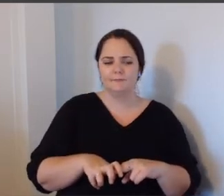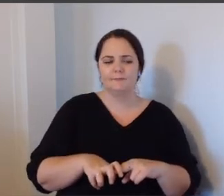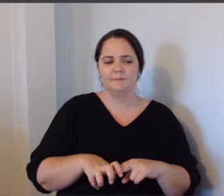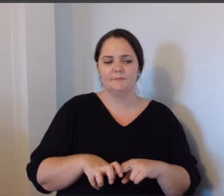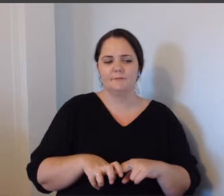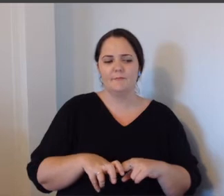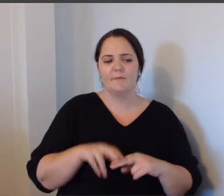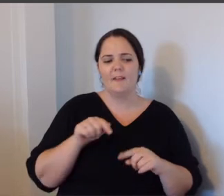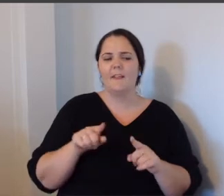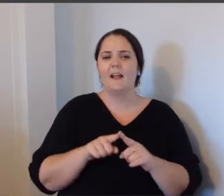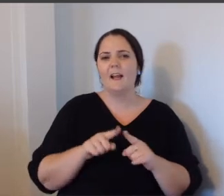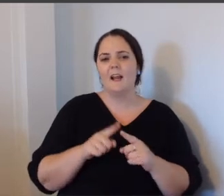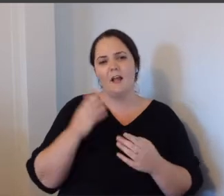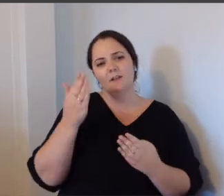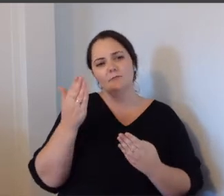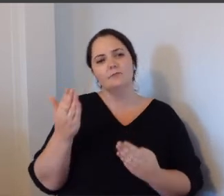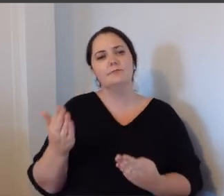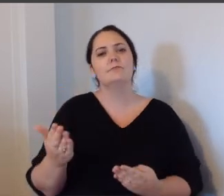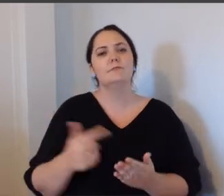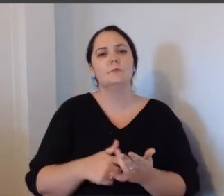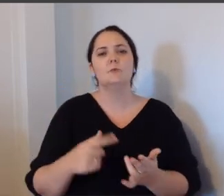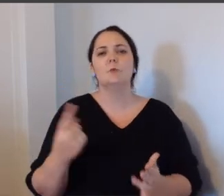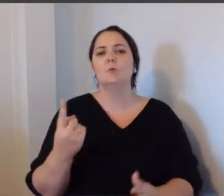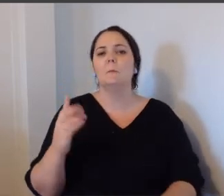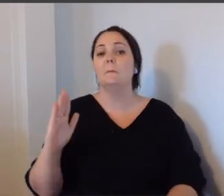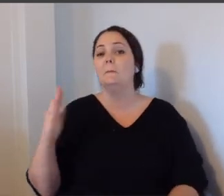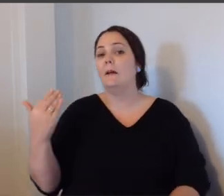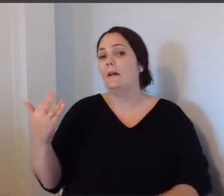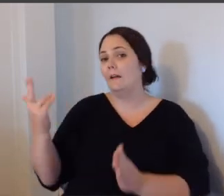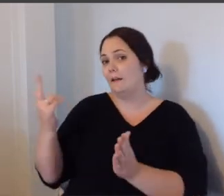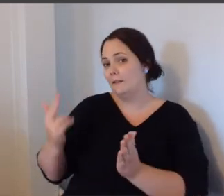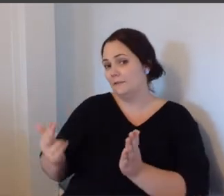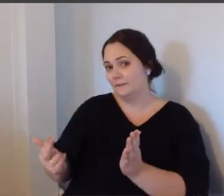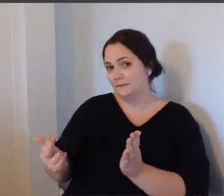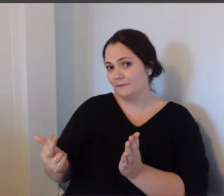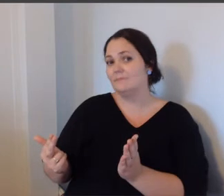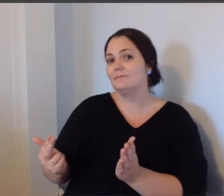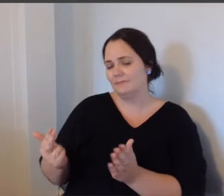came before you as well as aligning yourself with their legacy and Raphael is caught up in